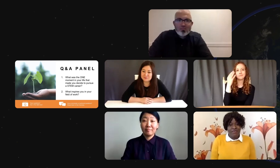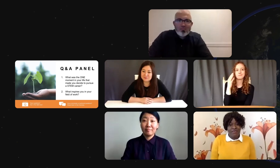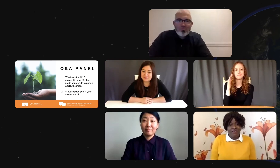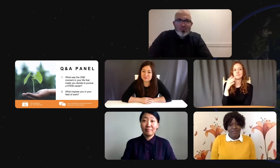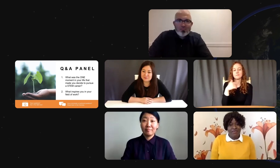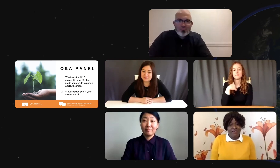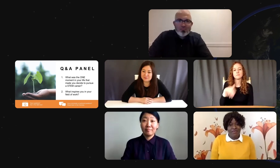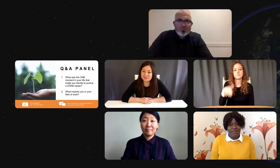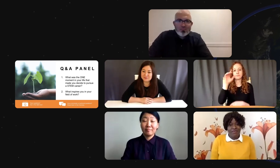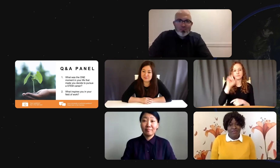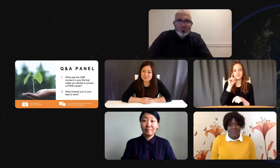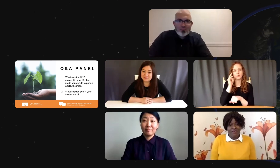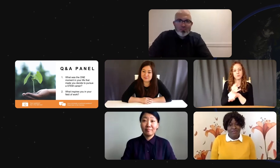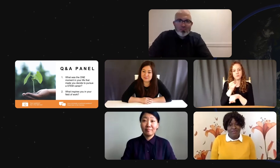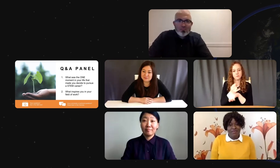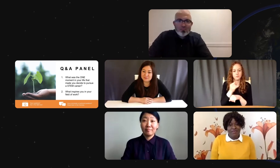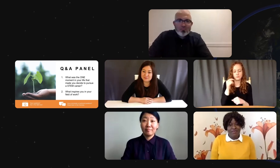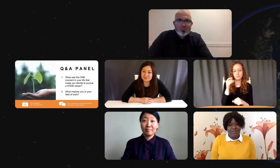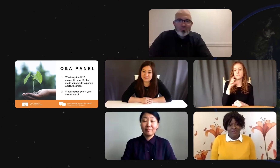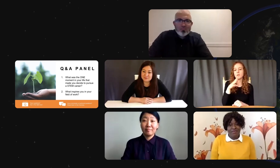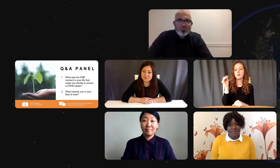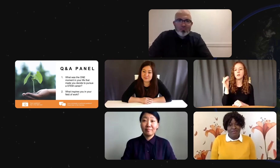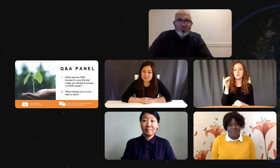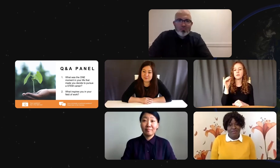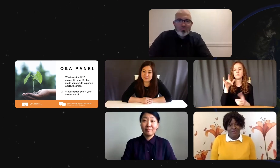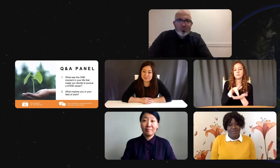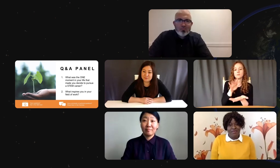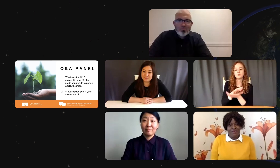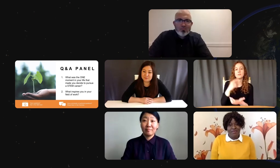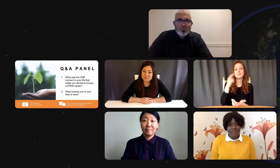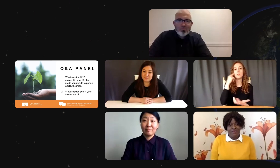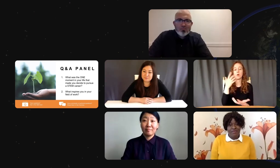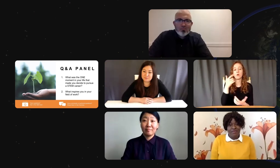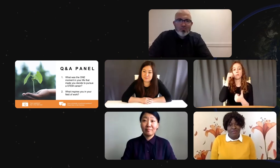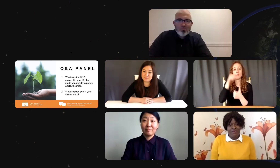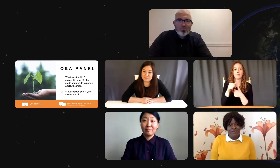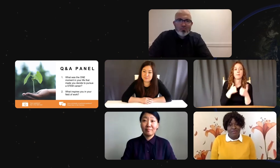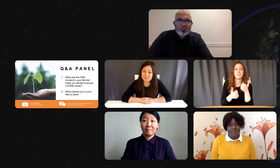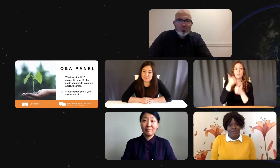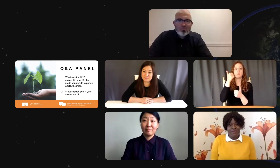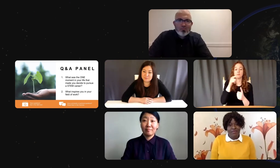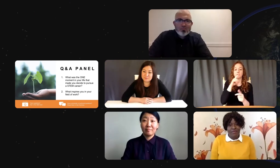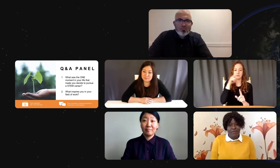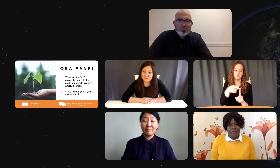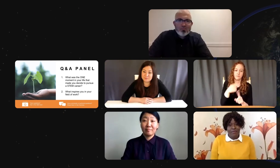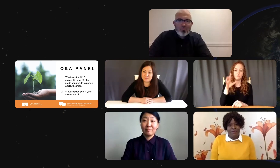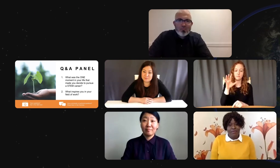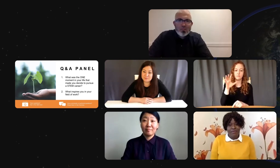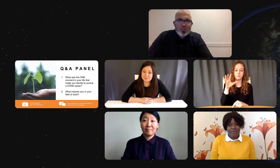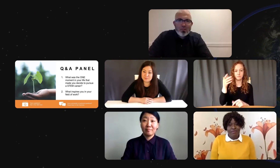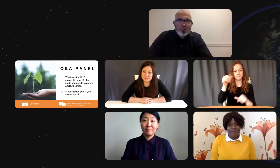I went to a School for the Deaf.